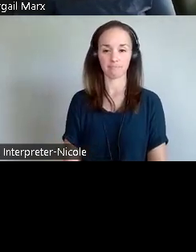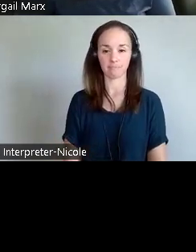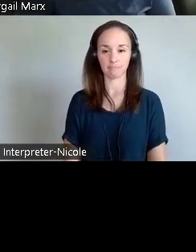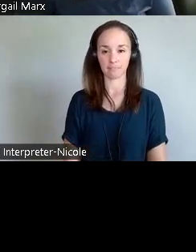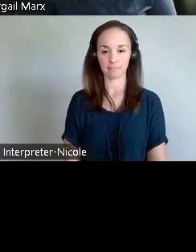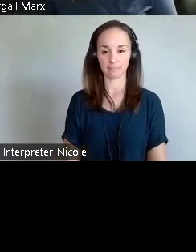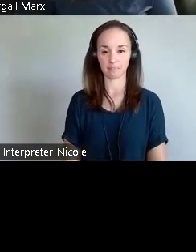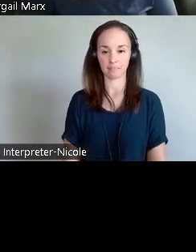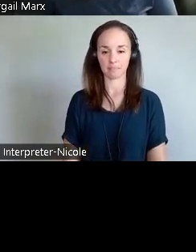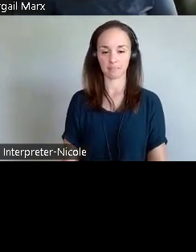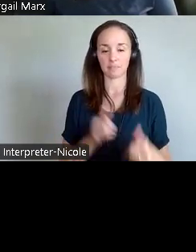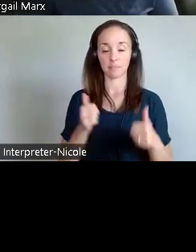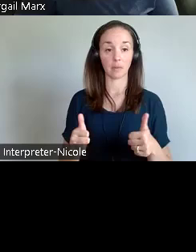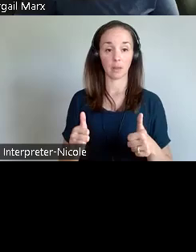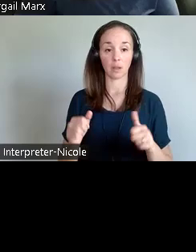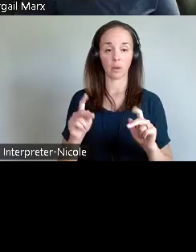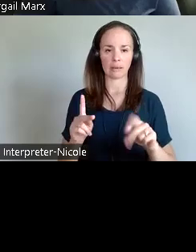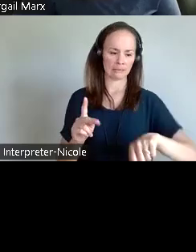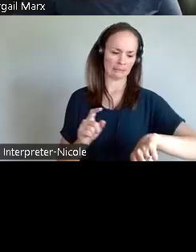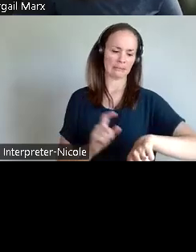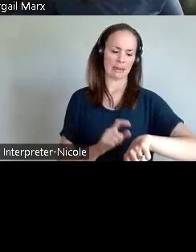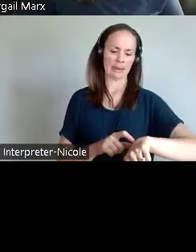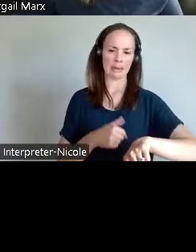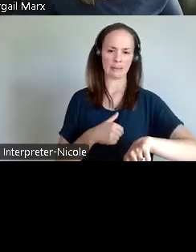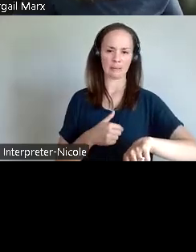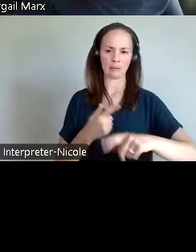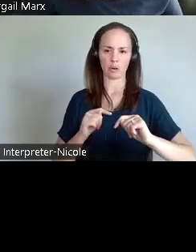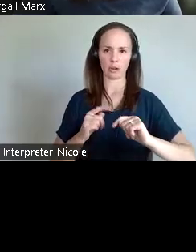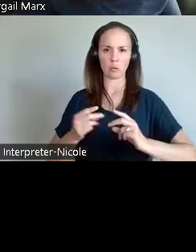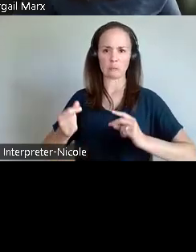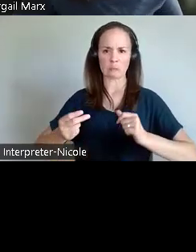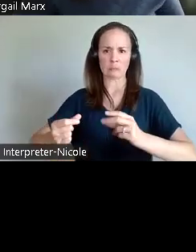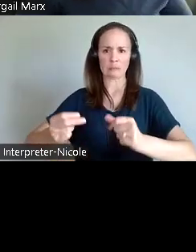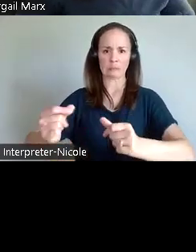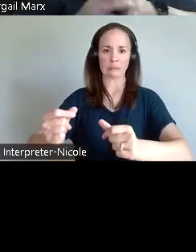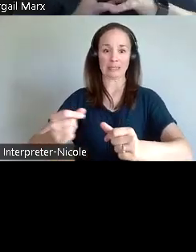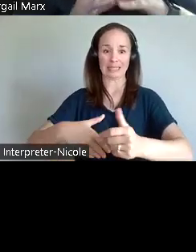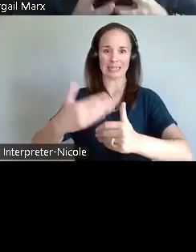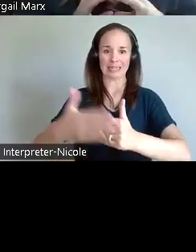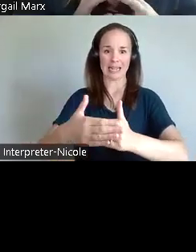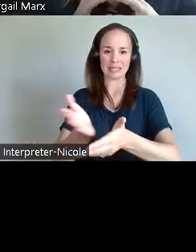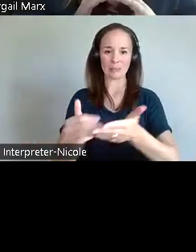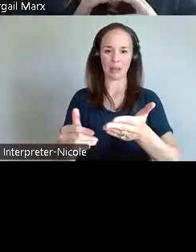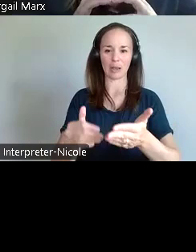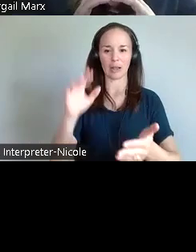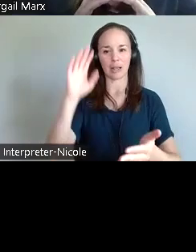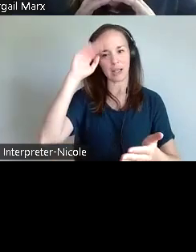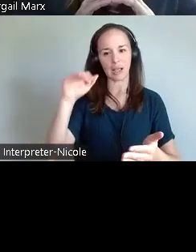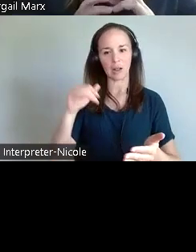Okay, great. So in the interest of time I'm going to try to kind of cruise through this next section. I know I'm being a little long-winded but I think